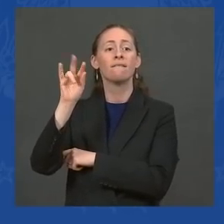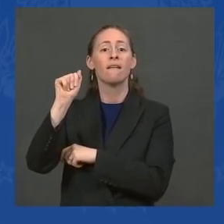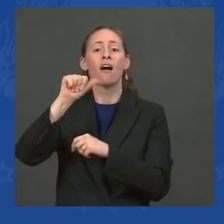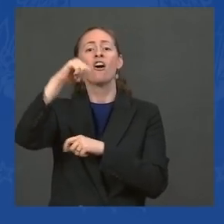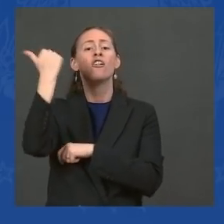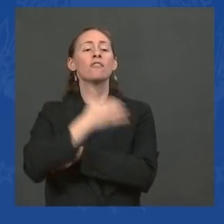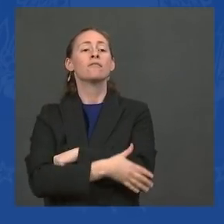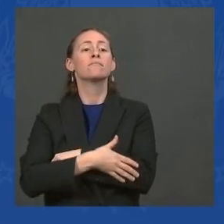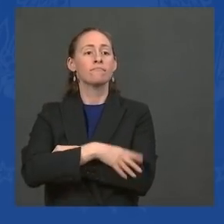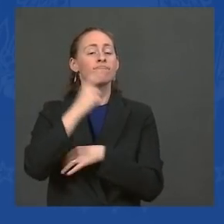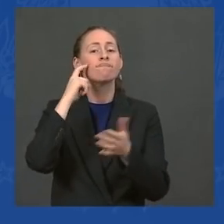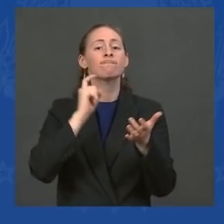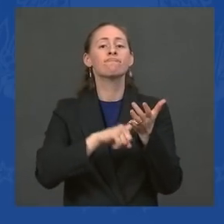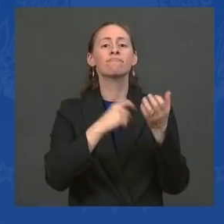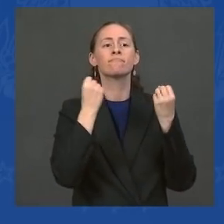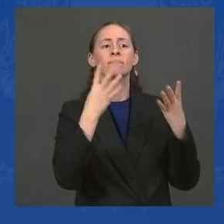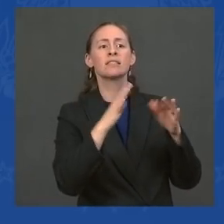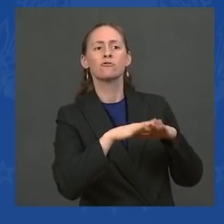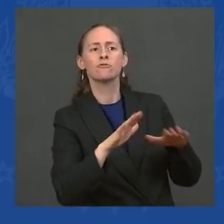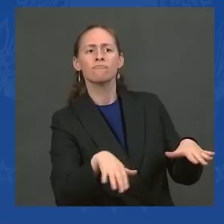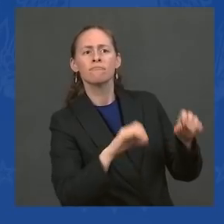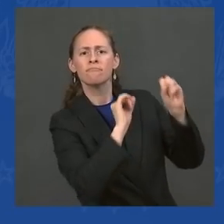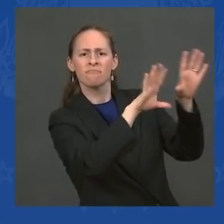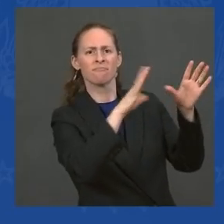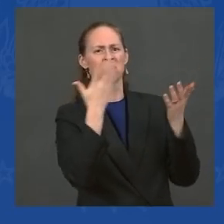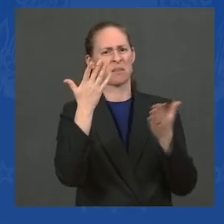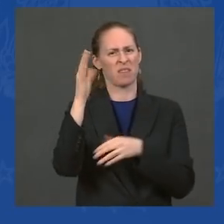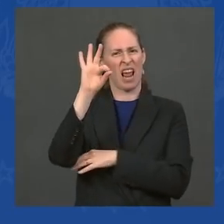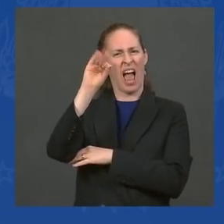is 90 percent -- 90 percent.